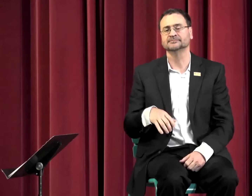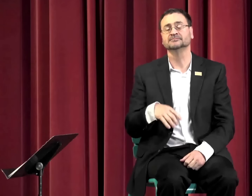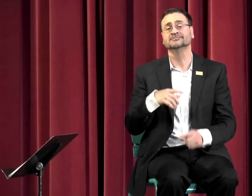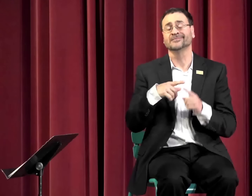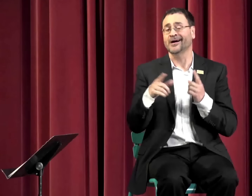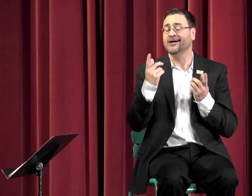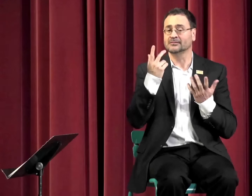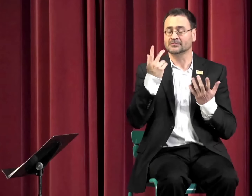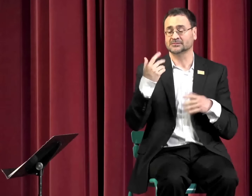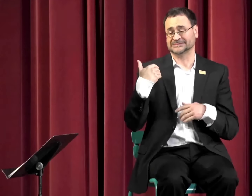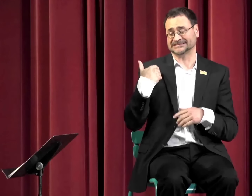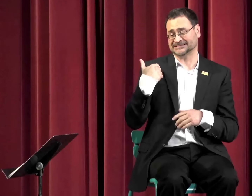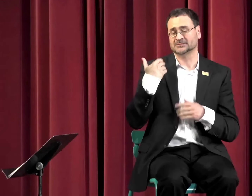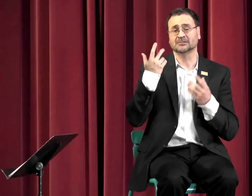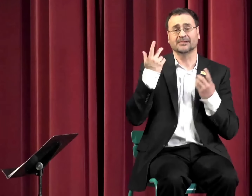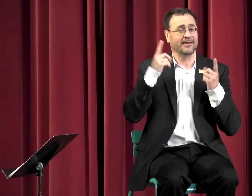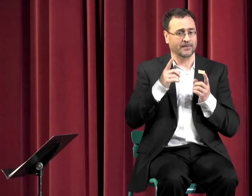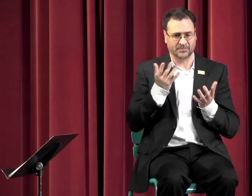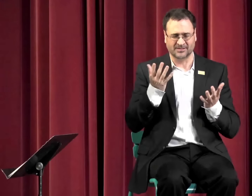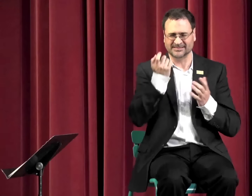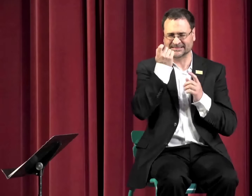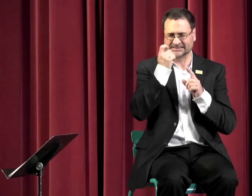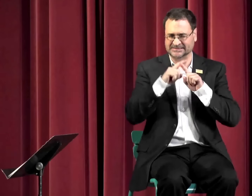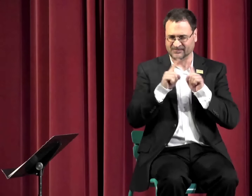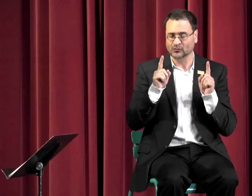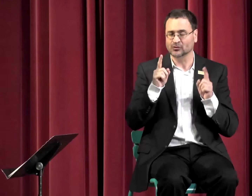"no this is not a practice that needs to happen."